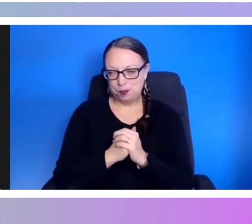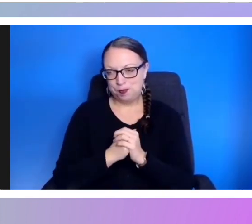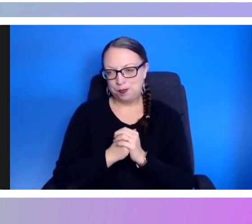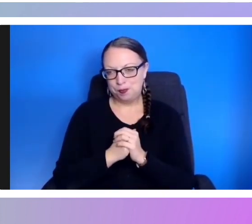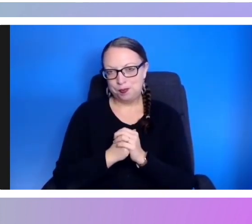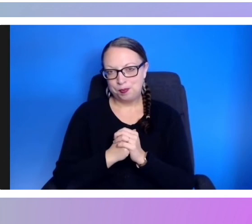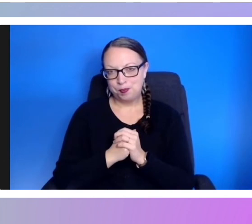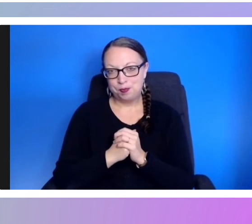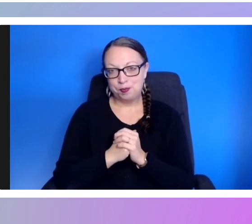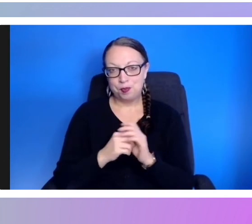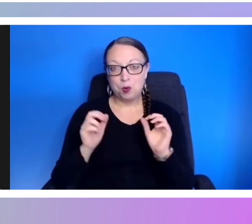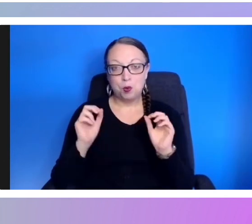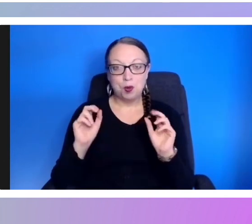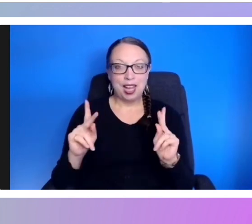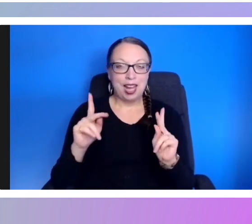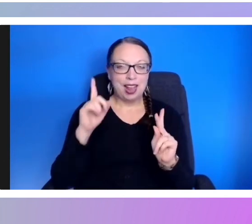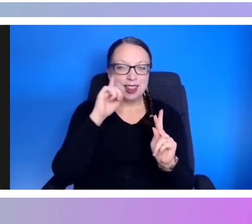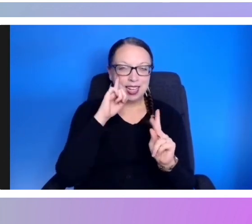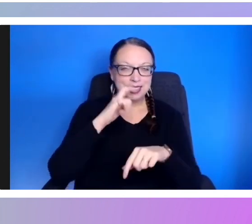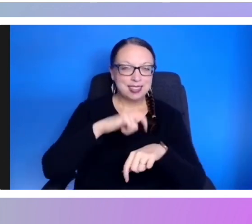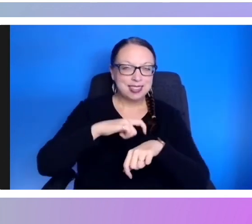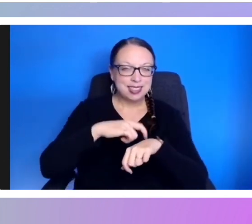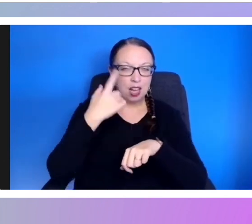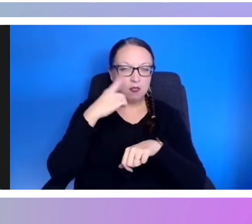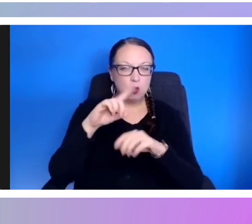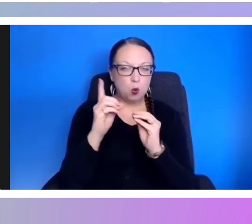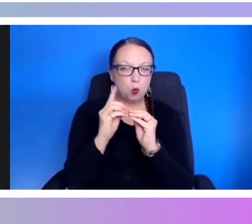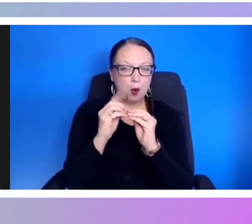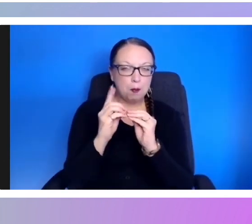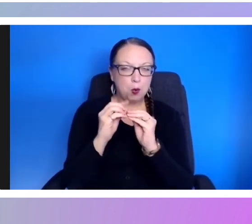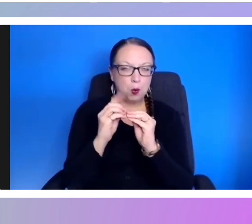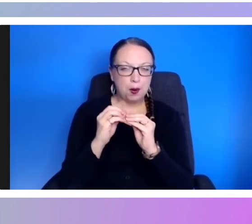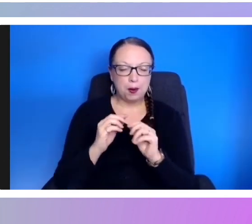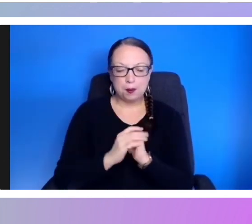Okay, I think we've got time for one more, how do you recommend